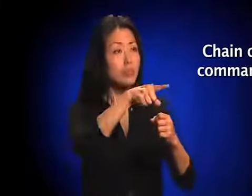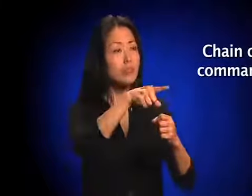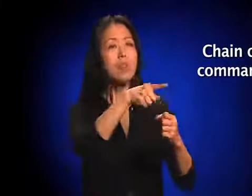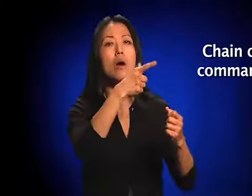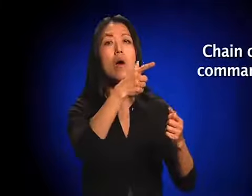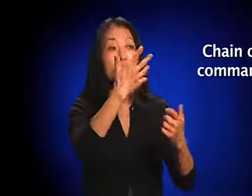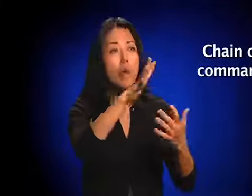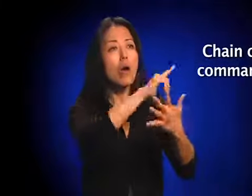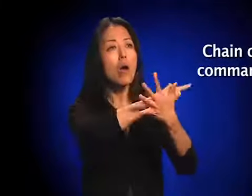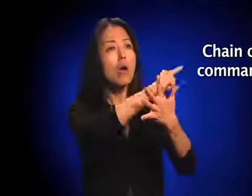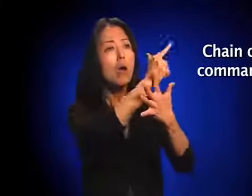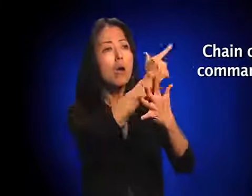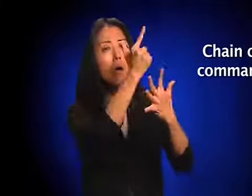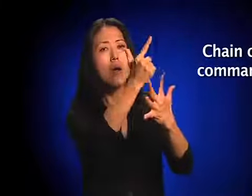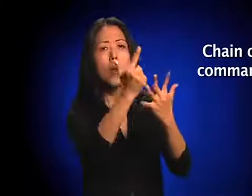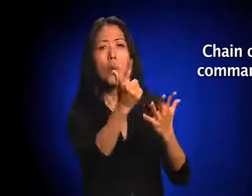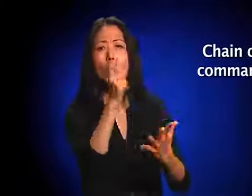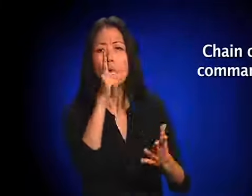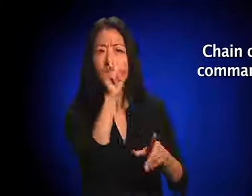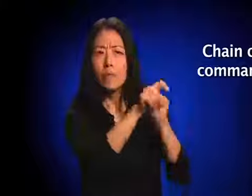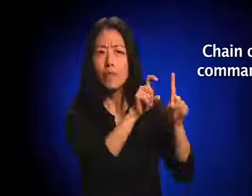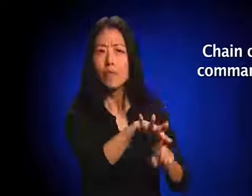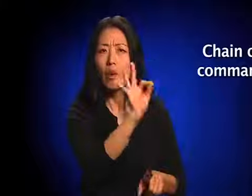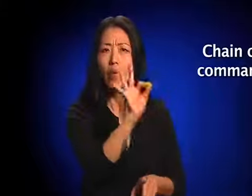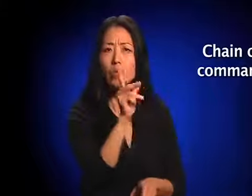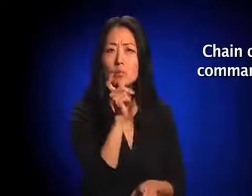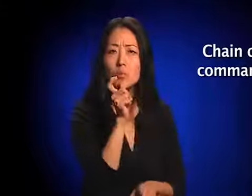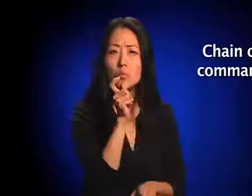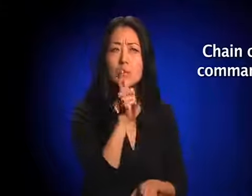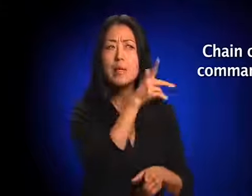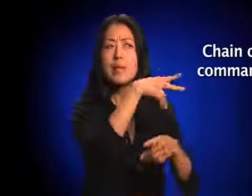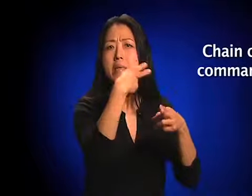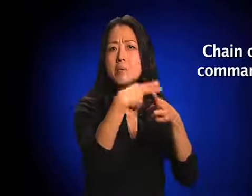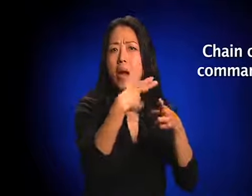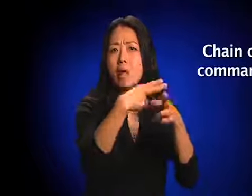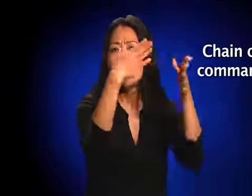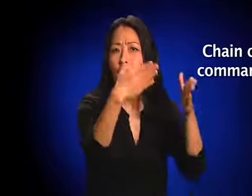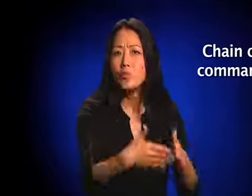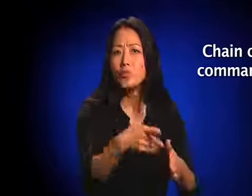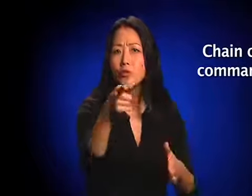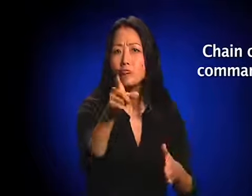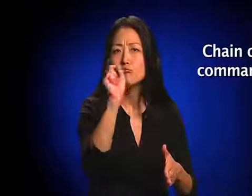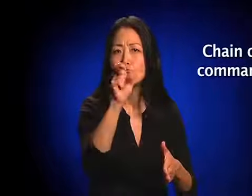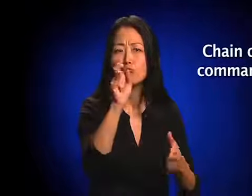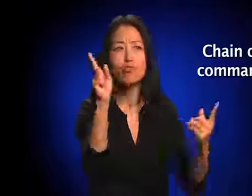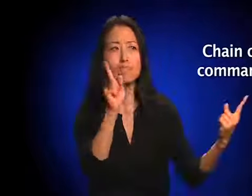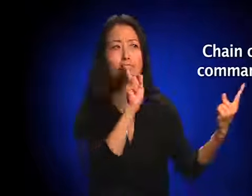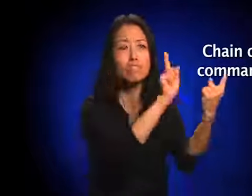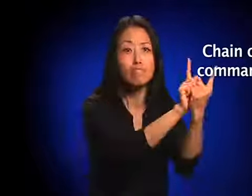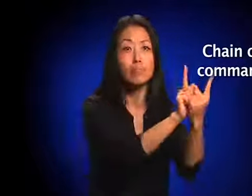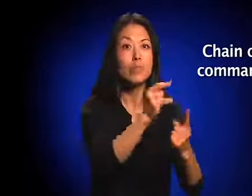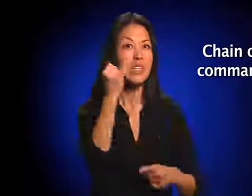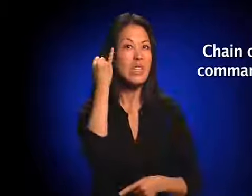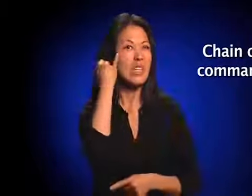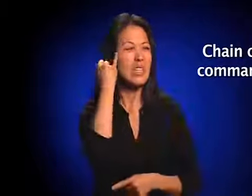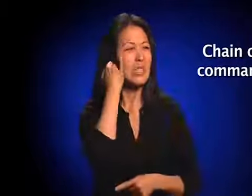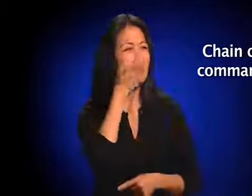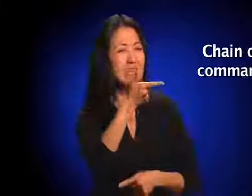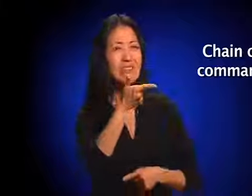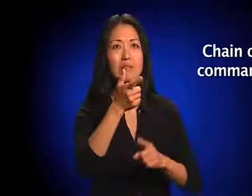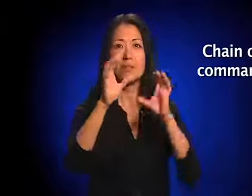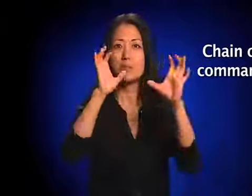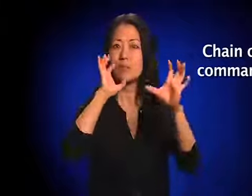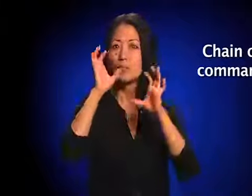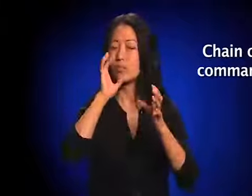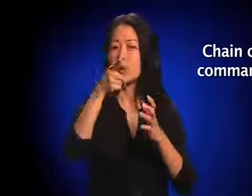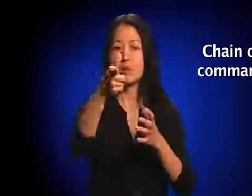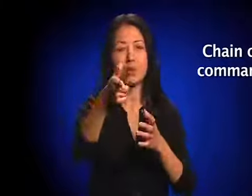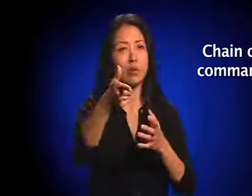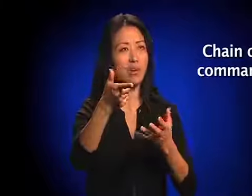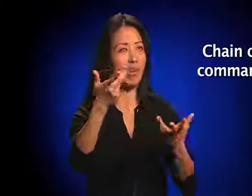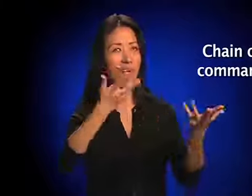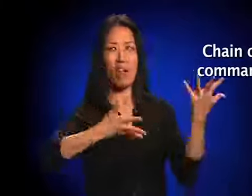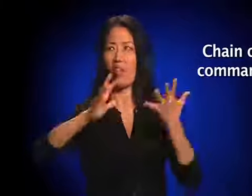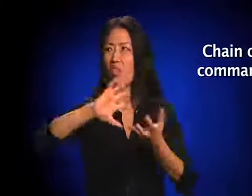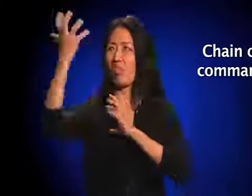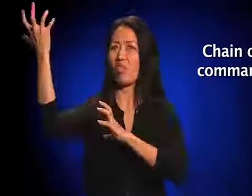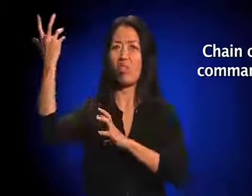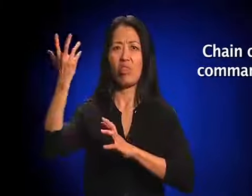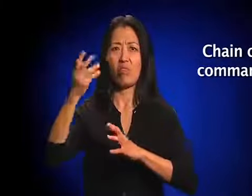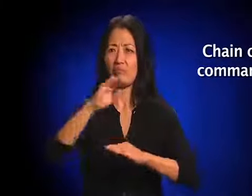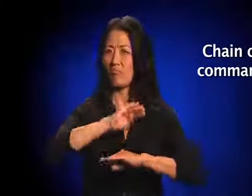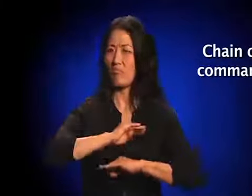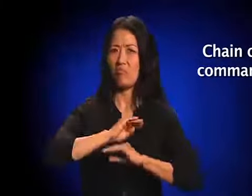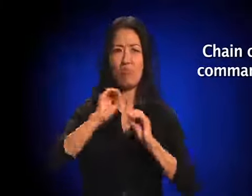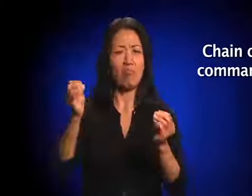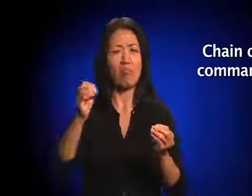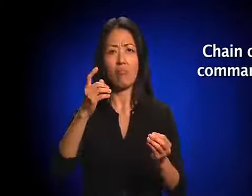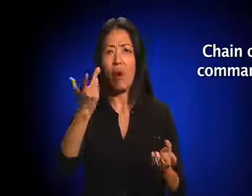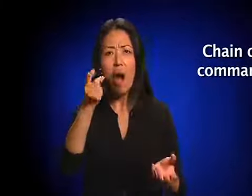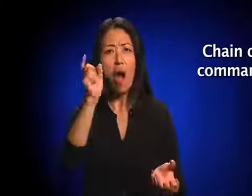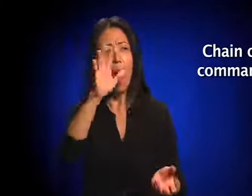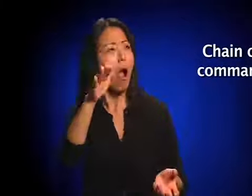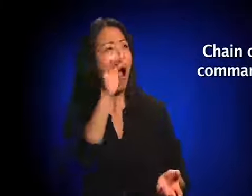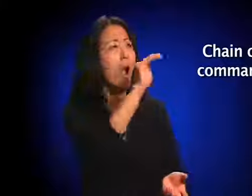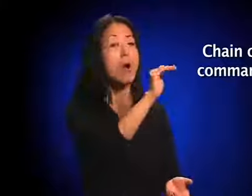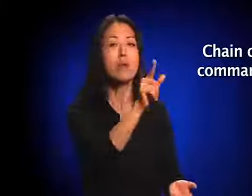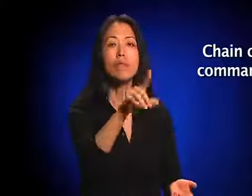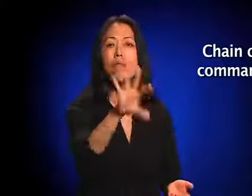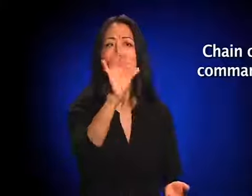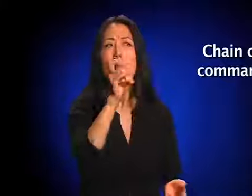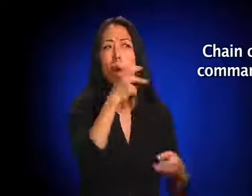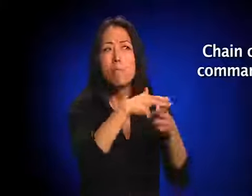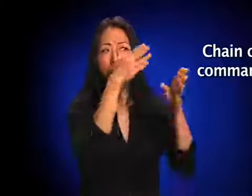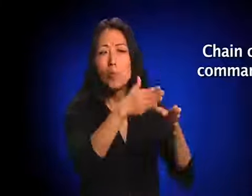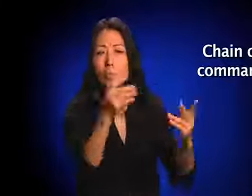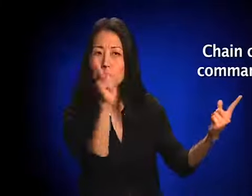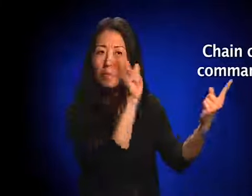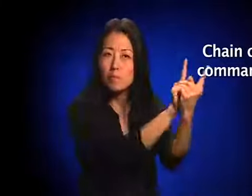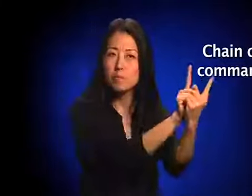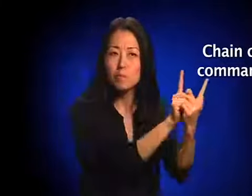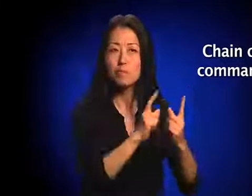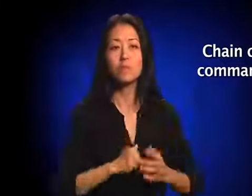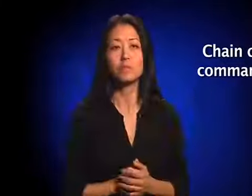if your communications needs aren't being met.